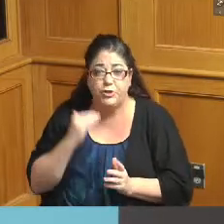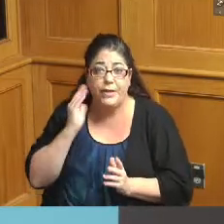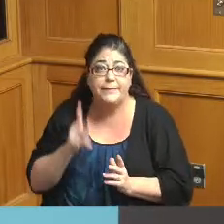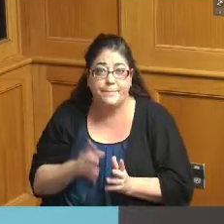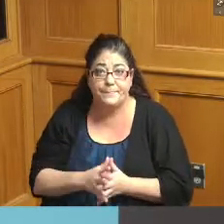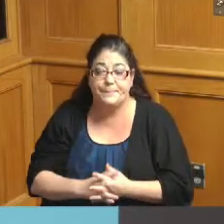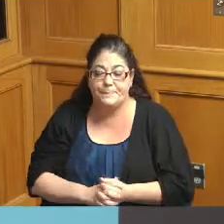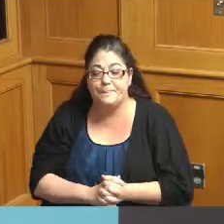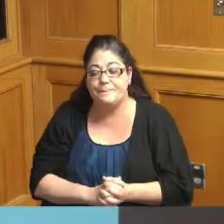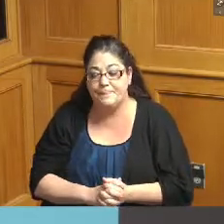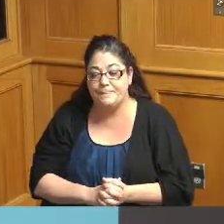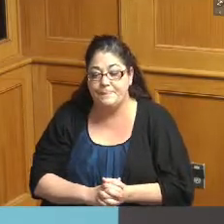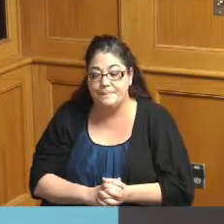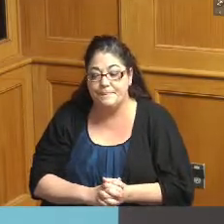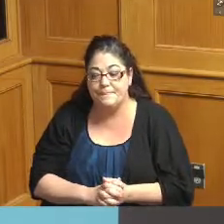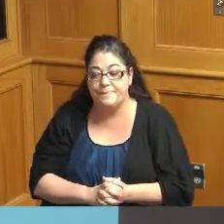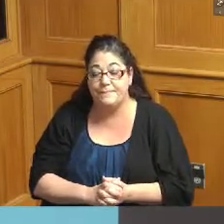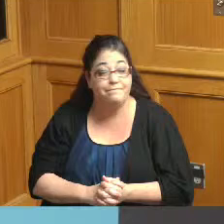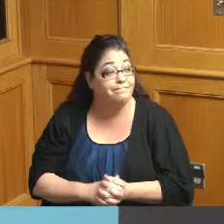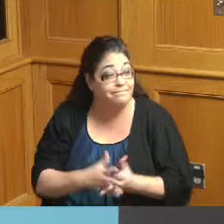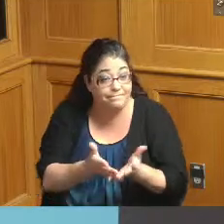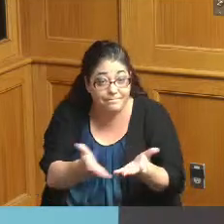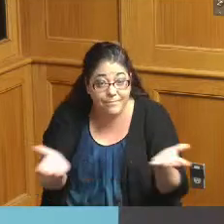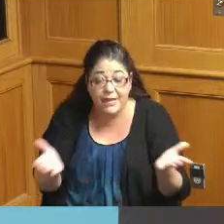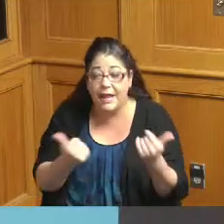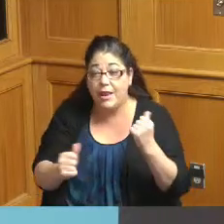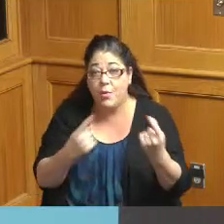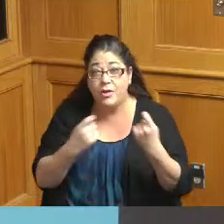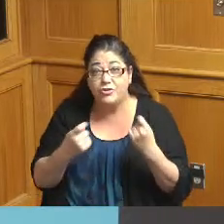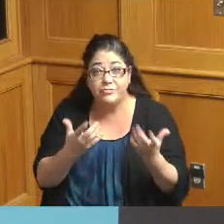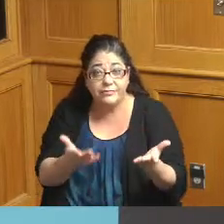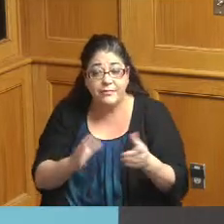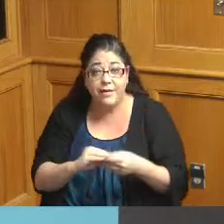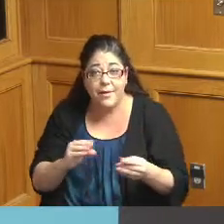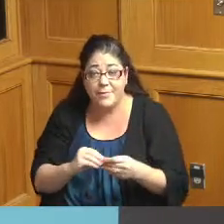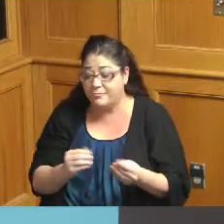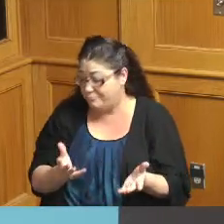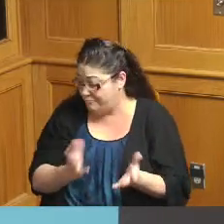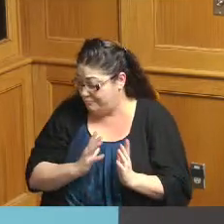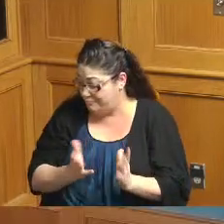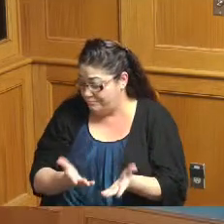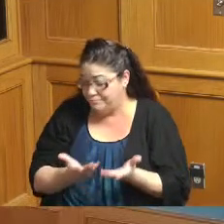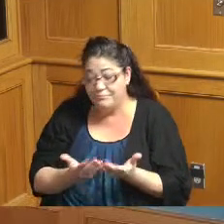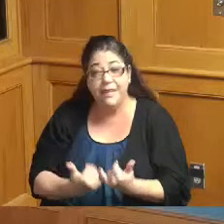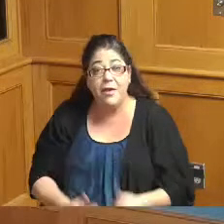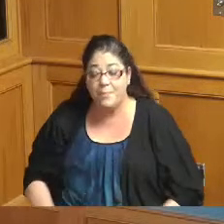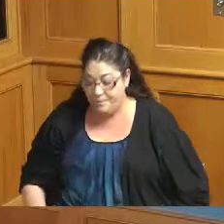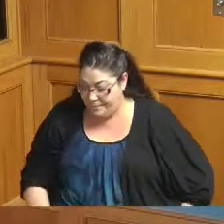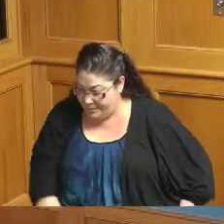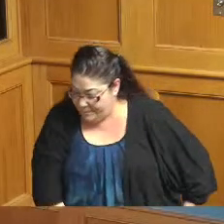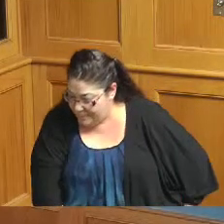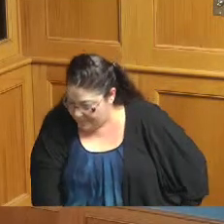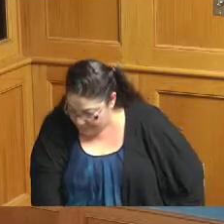thing to come so happy to answer any questions comments thank you so much for your presentation